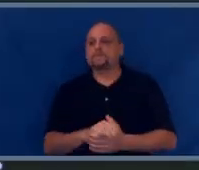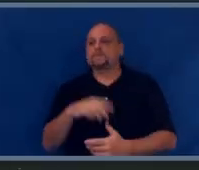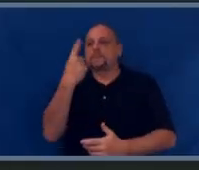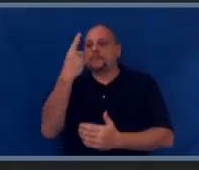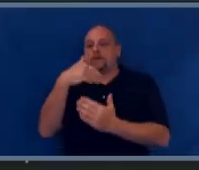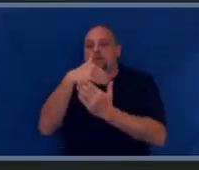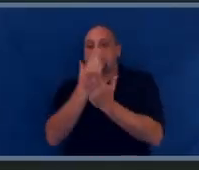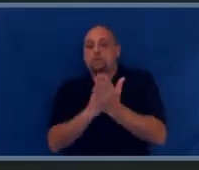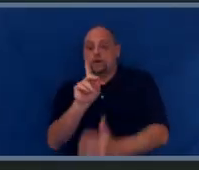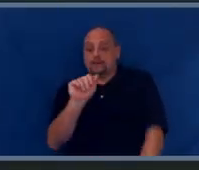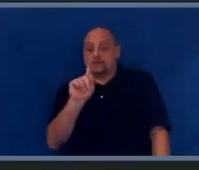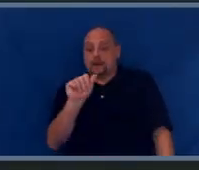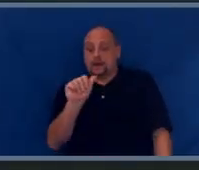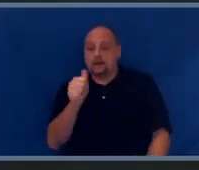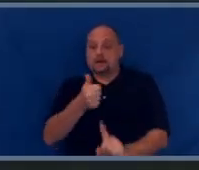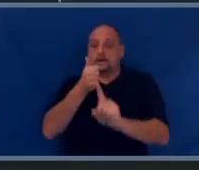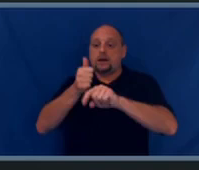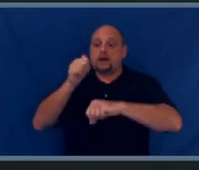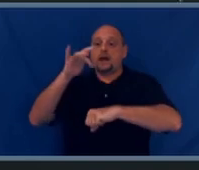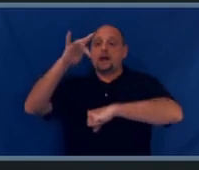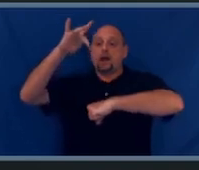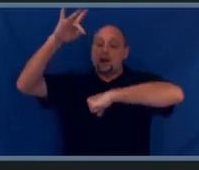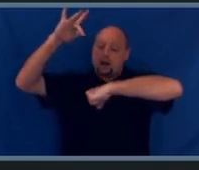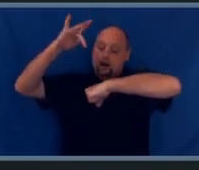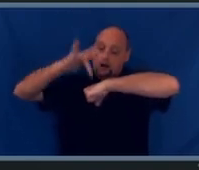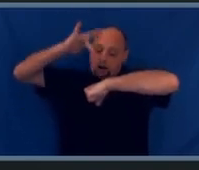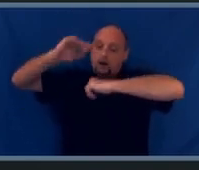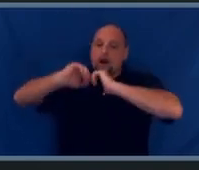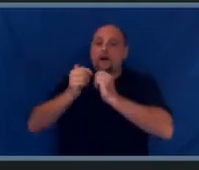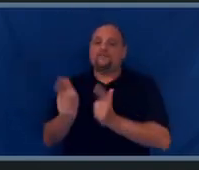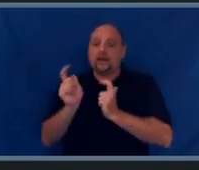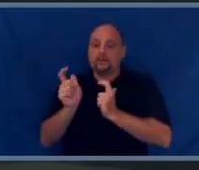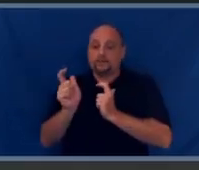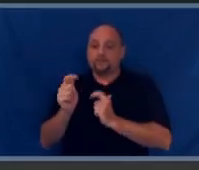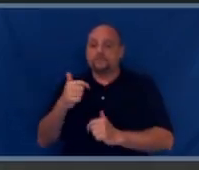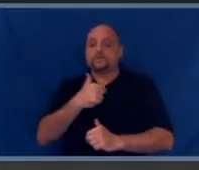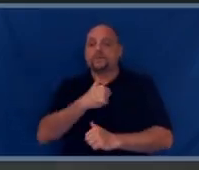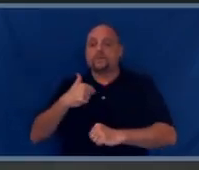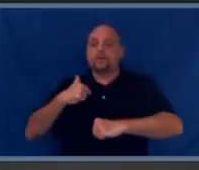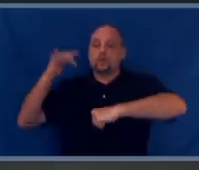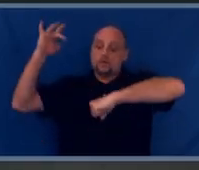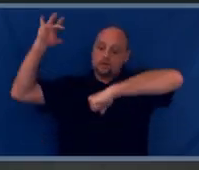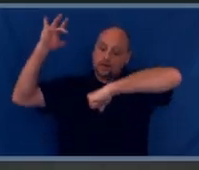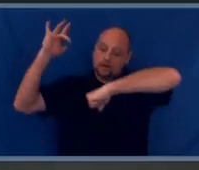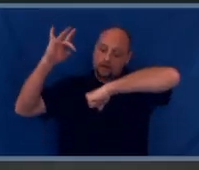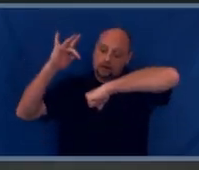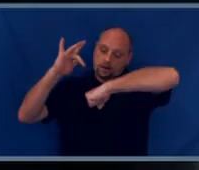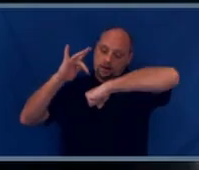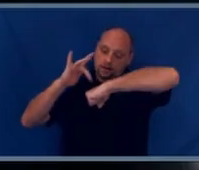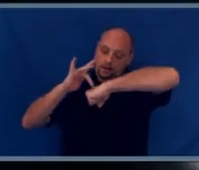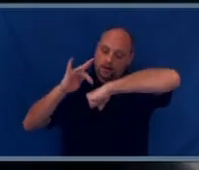OF DATA IS THE TIME TAG. WE CAME DOWN AROUND 10